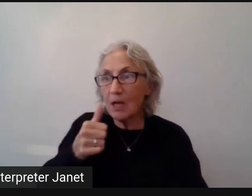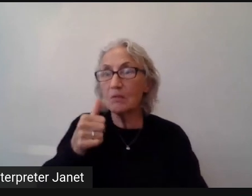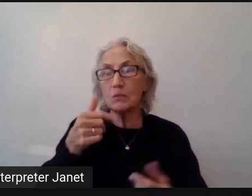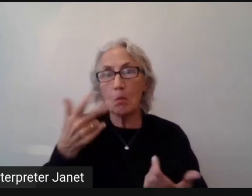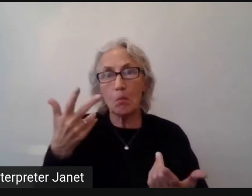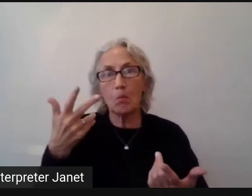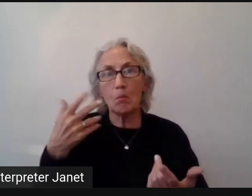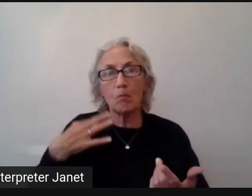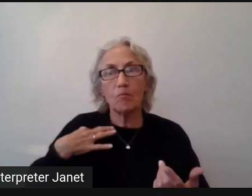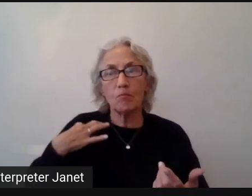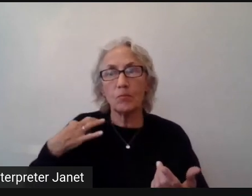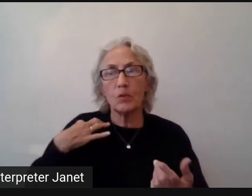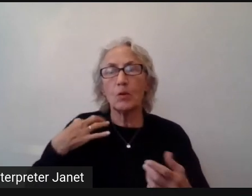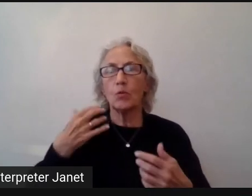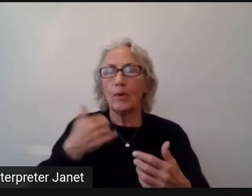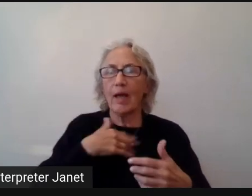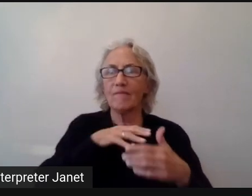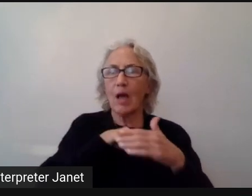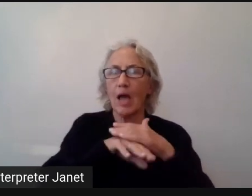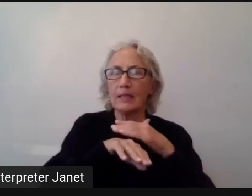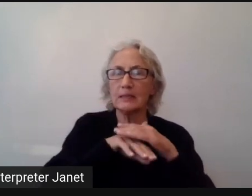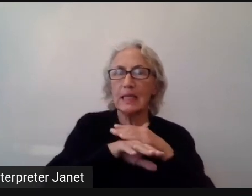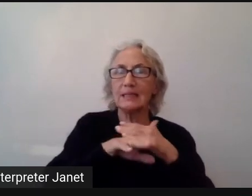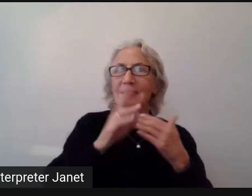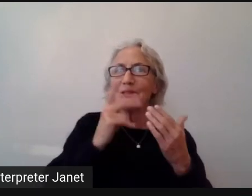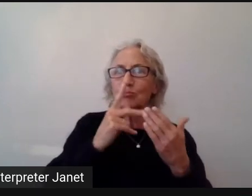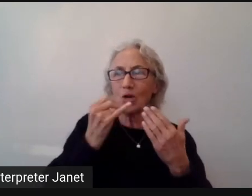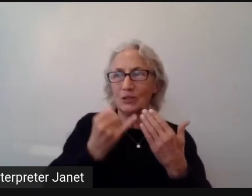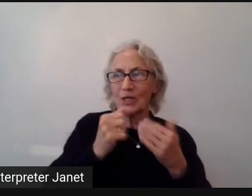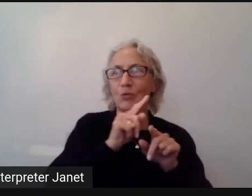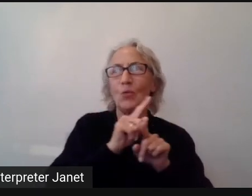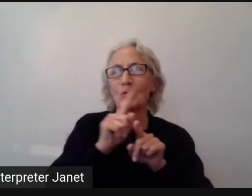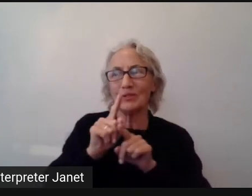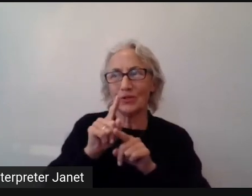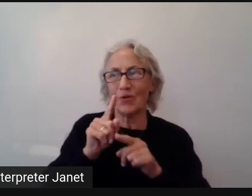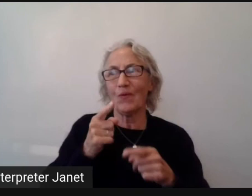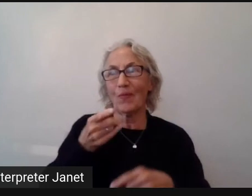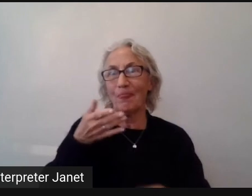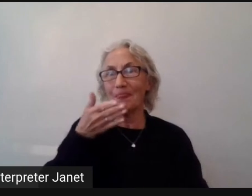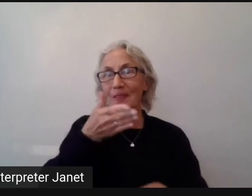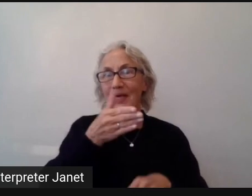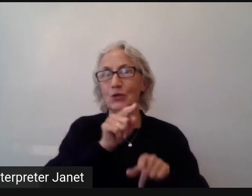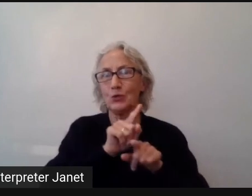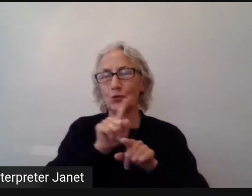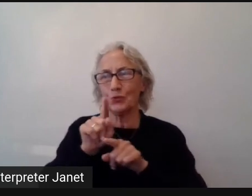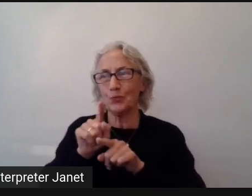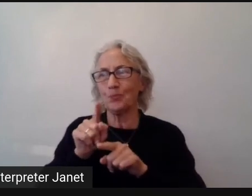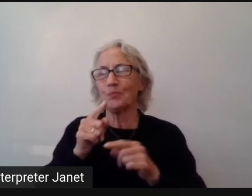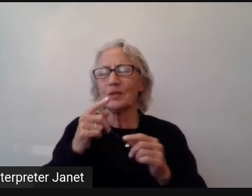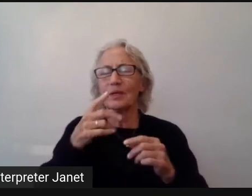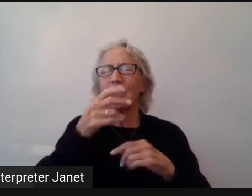to have an accessibility project in our school or Summer of Code projects. Perfect.